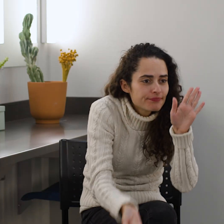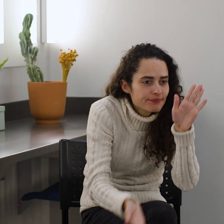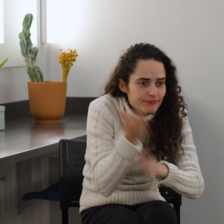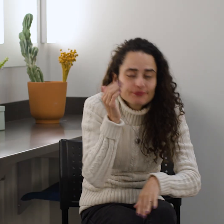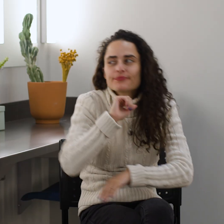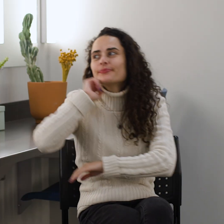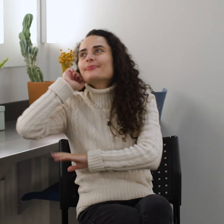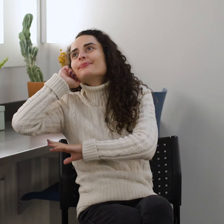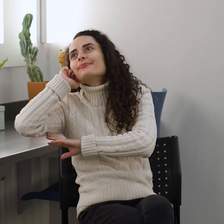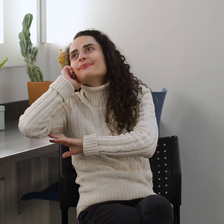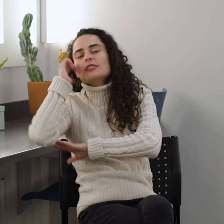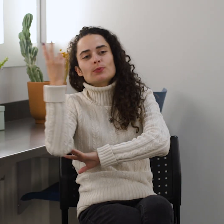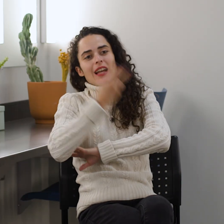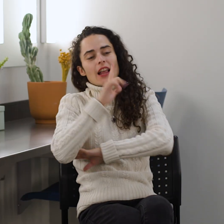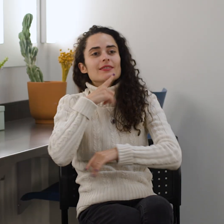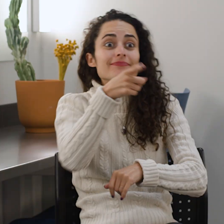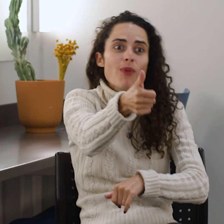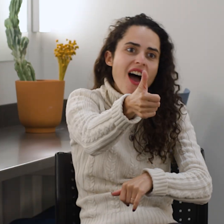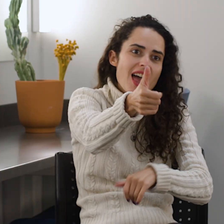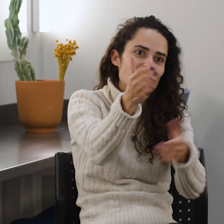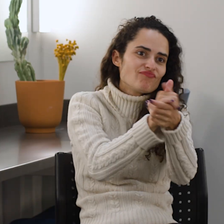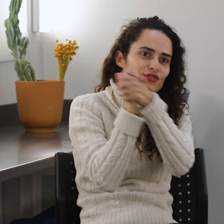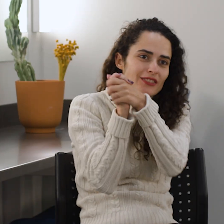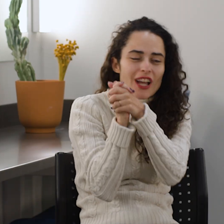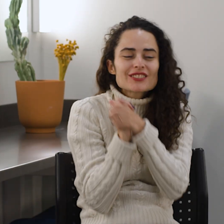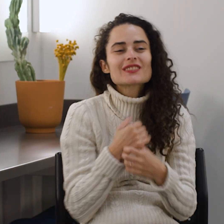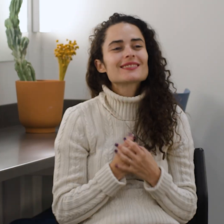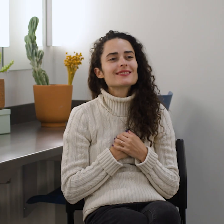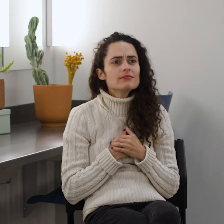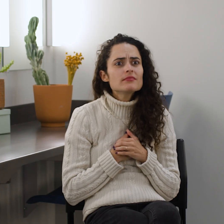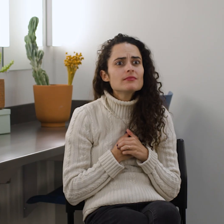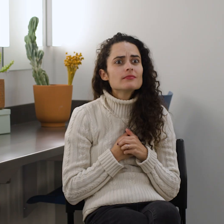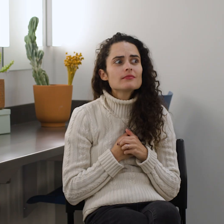I left and two days later, they said “You got it. Congratulations!”